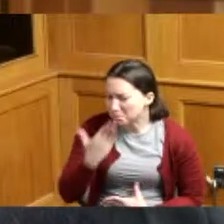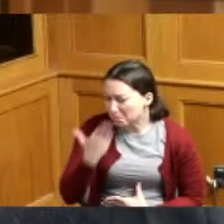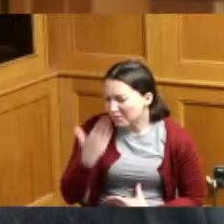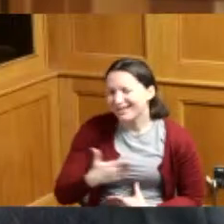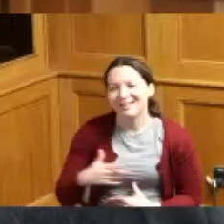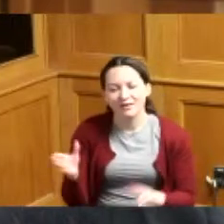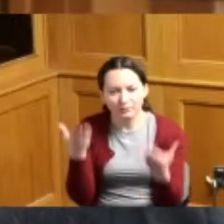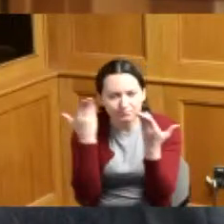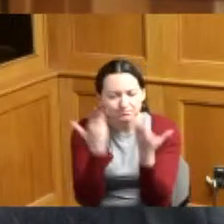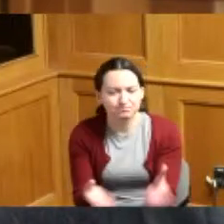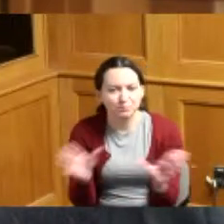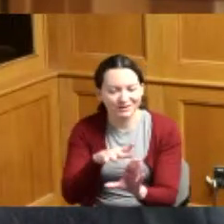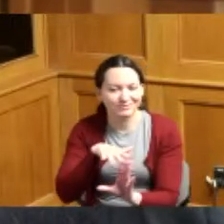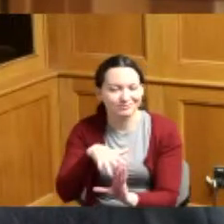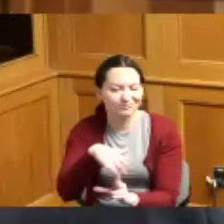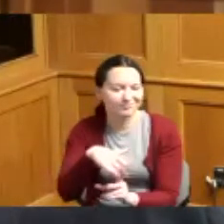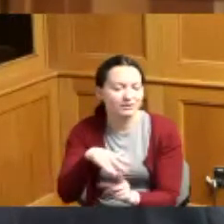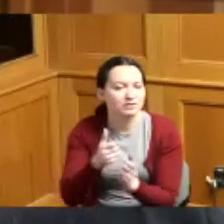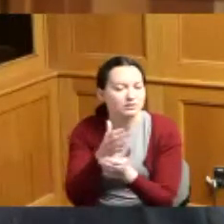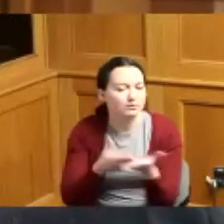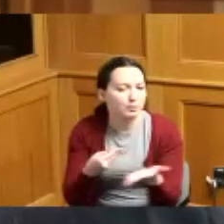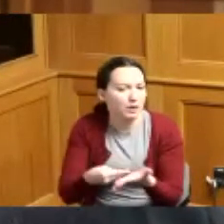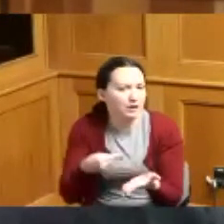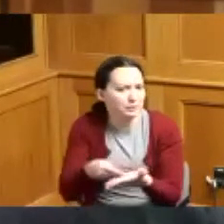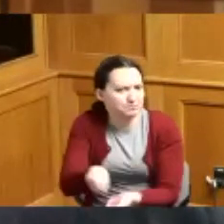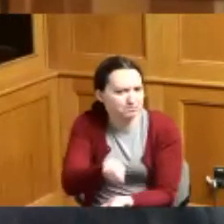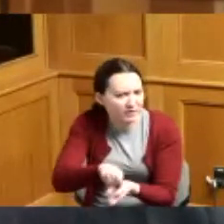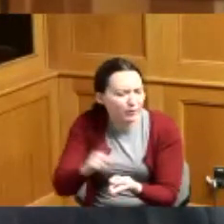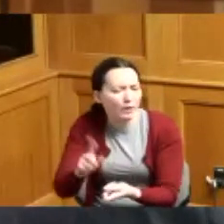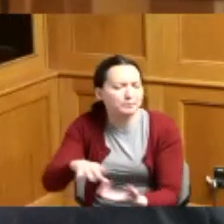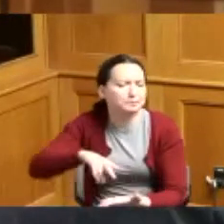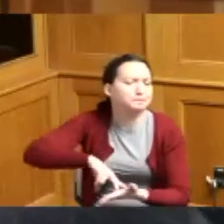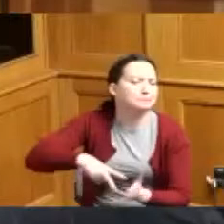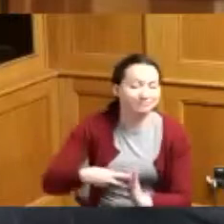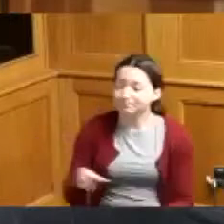a broader context for some of the dollars that uh we're talking about here I can certainly buy